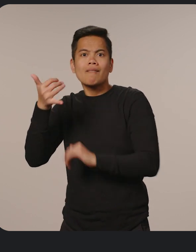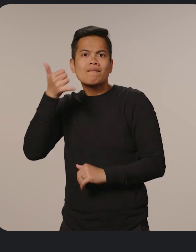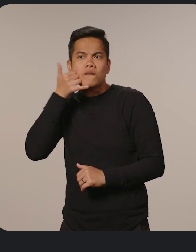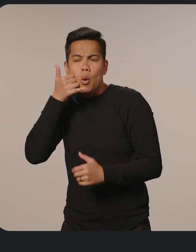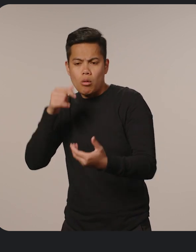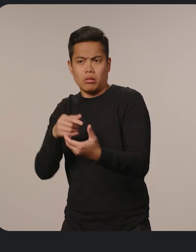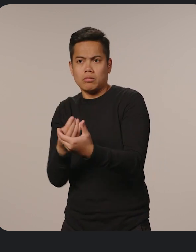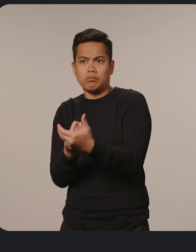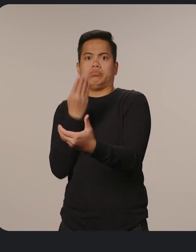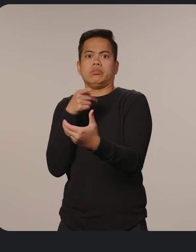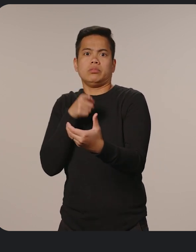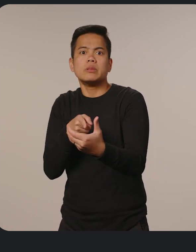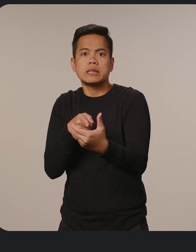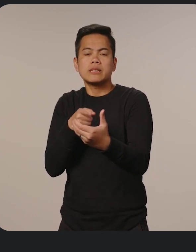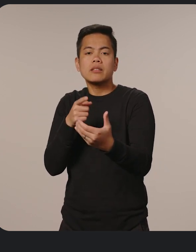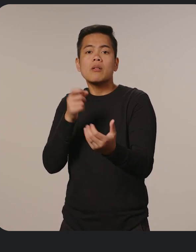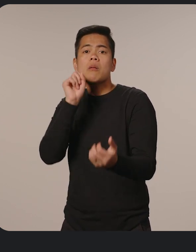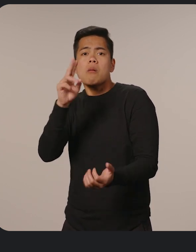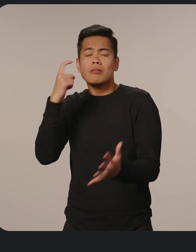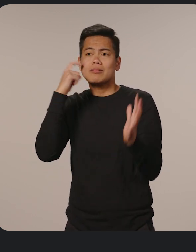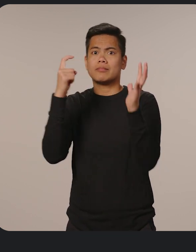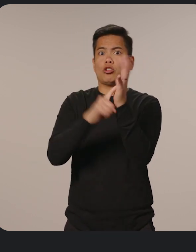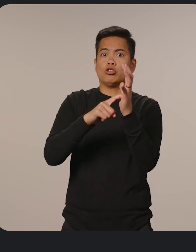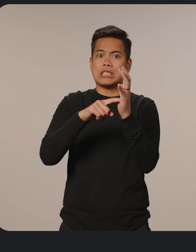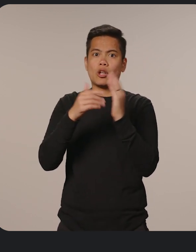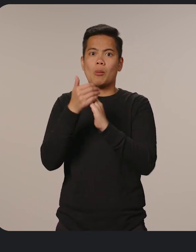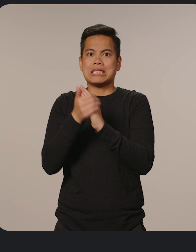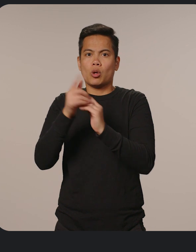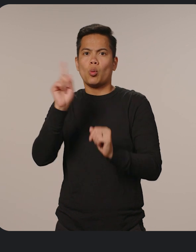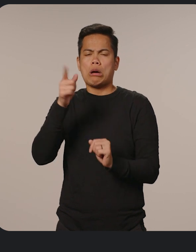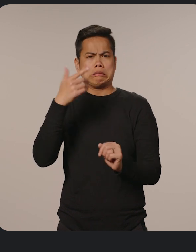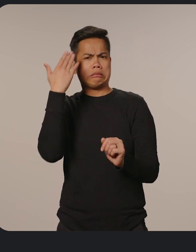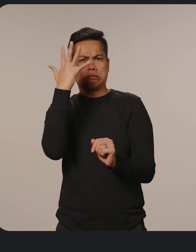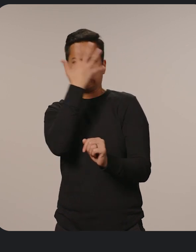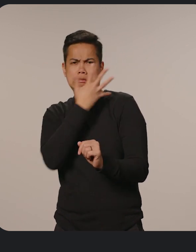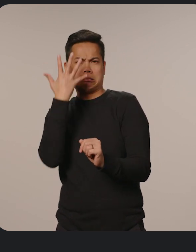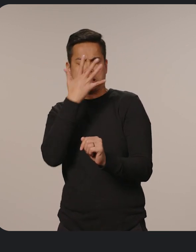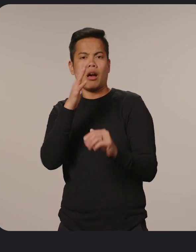the family gets notified, and the camera starts recording. Perhaps a wind down automation that